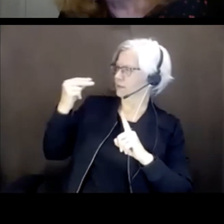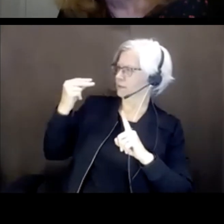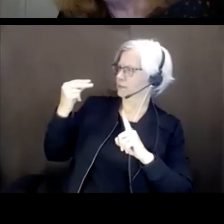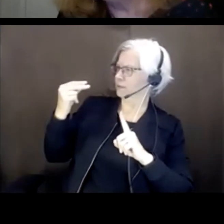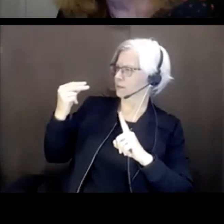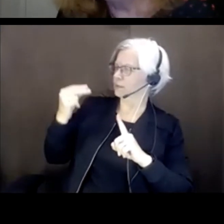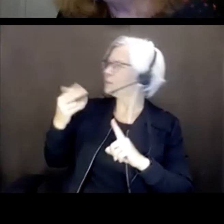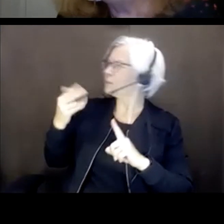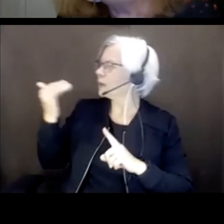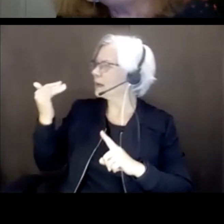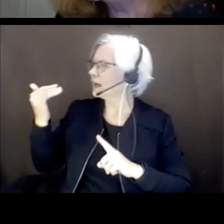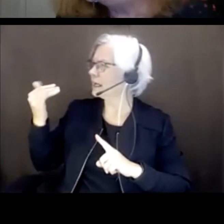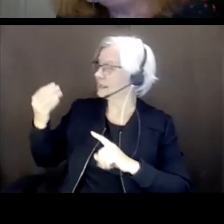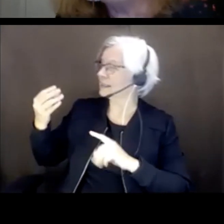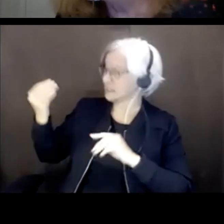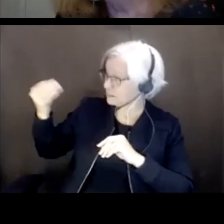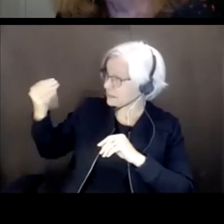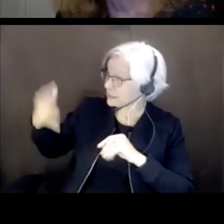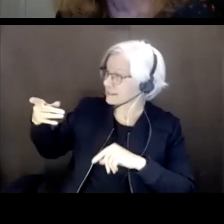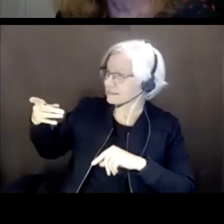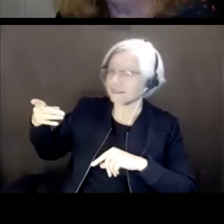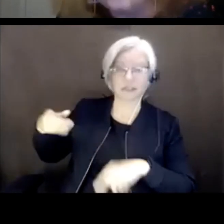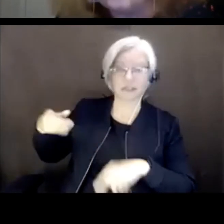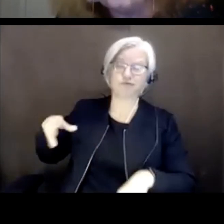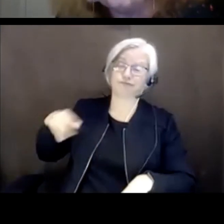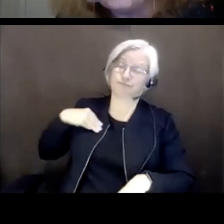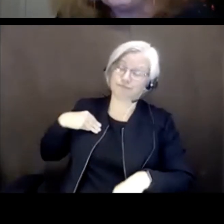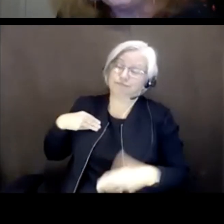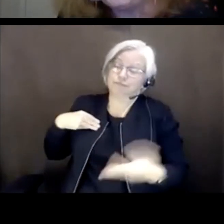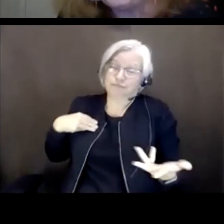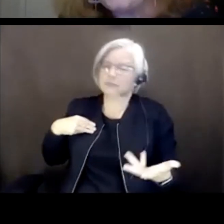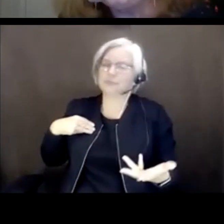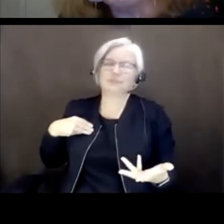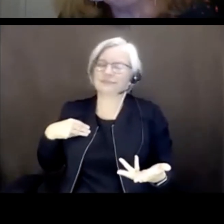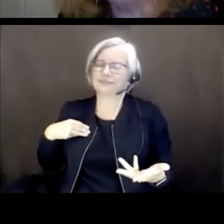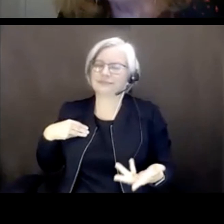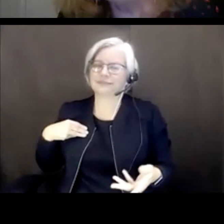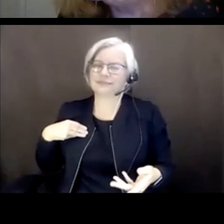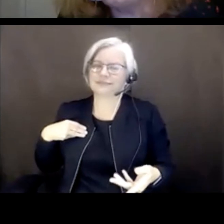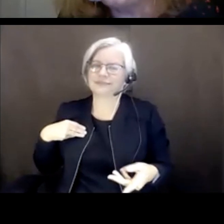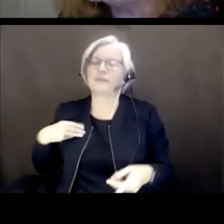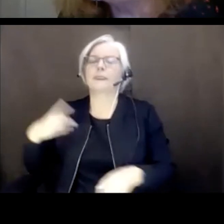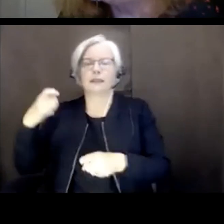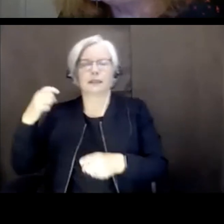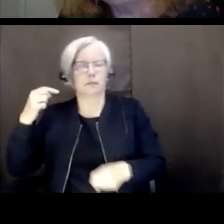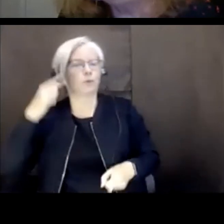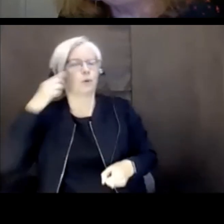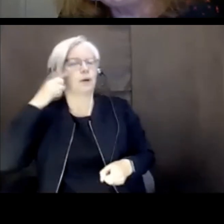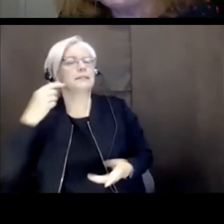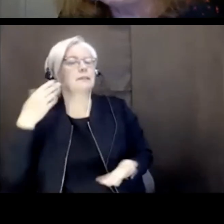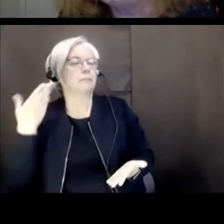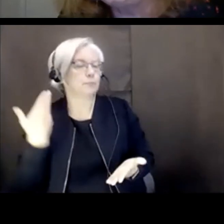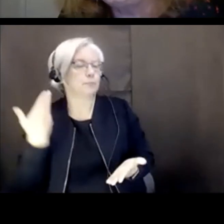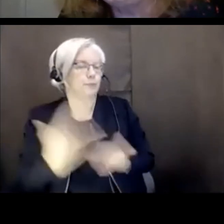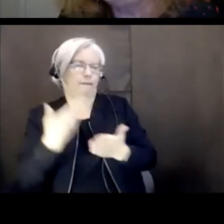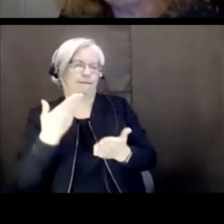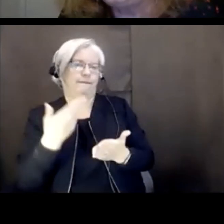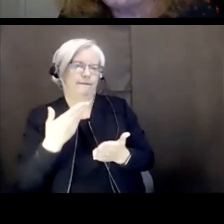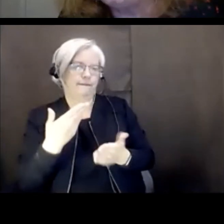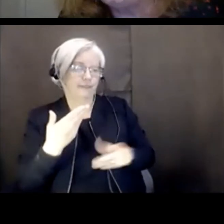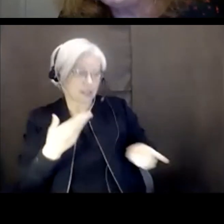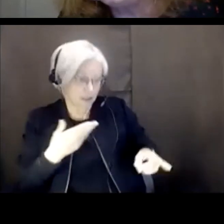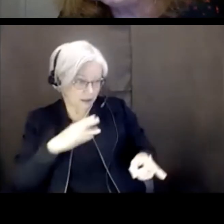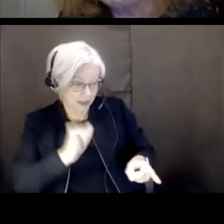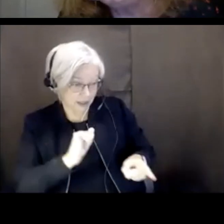THE EMPLOYER NEEDS TO PROVE HOW THE COSTS WILL AFFECT THE OPERATION OF THEIR BUSINESS.